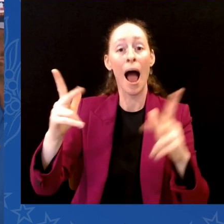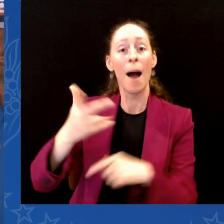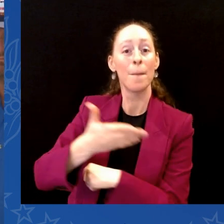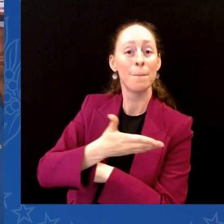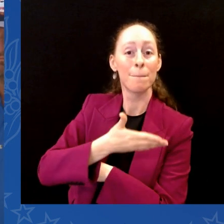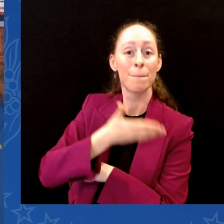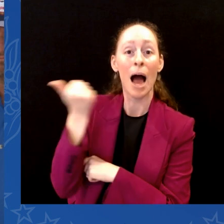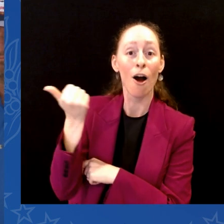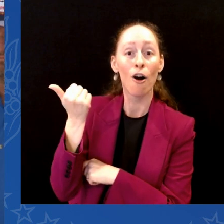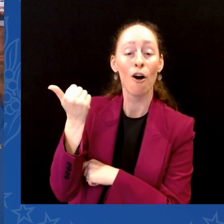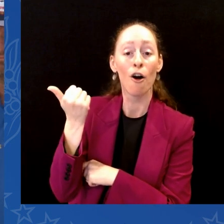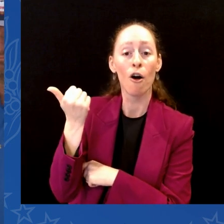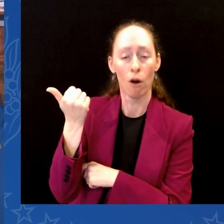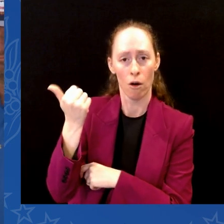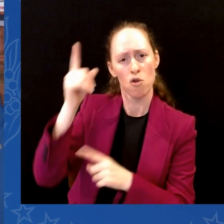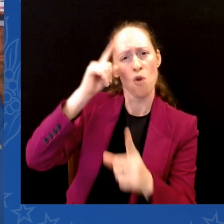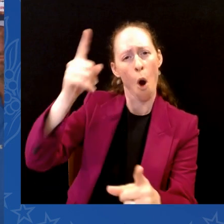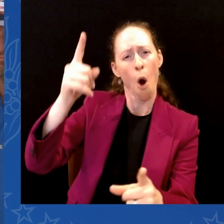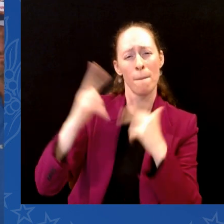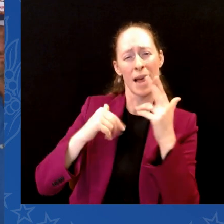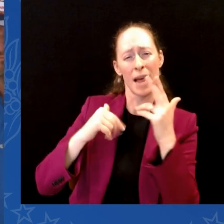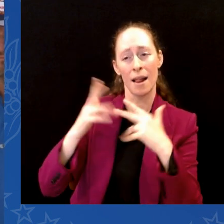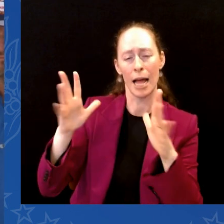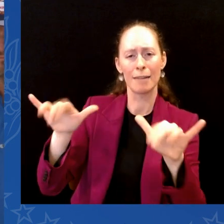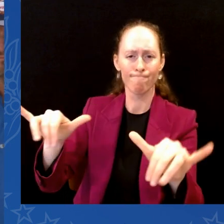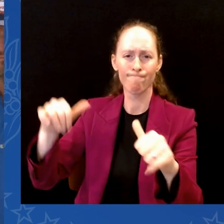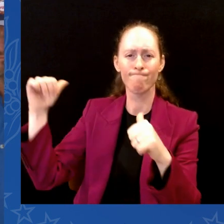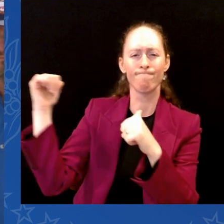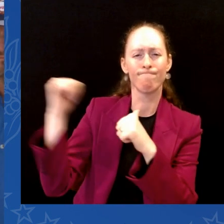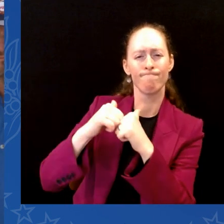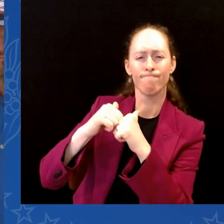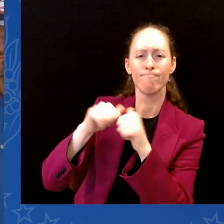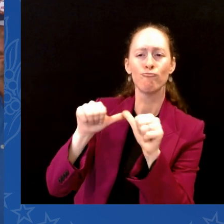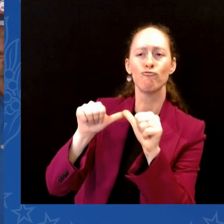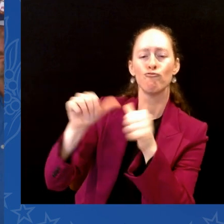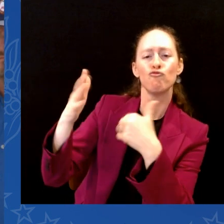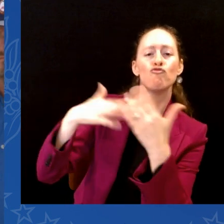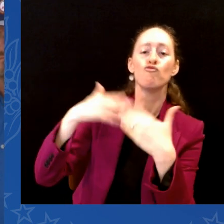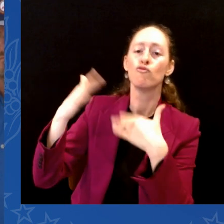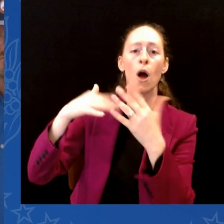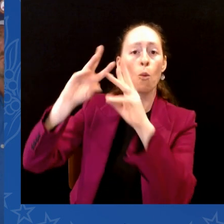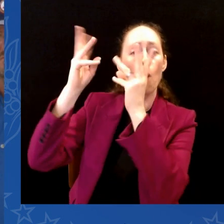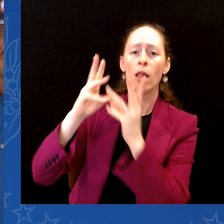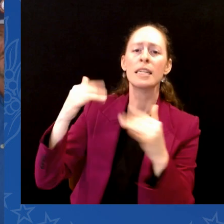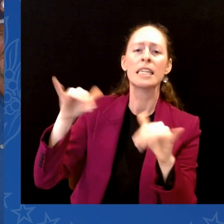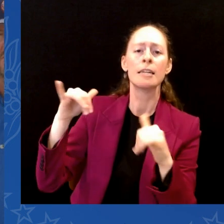You got to build back better, because we know more is coming. I was talking to someone who was on Sanibel Island,